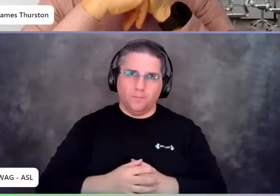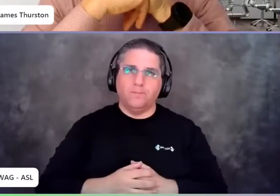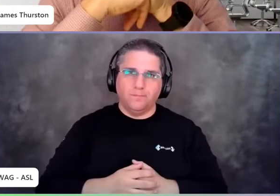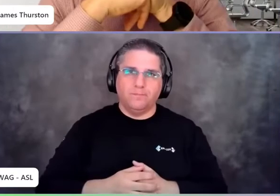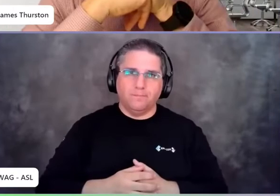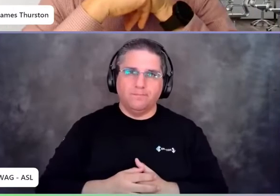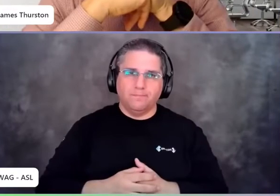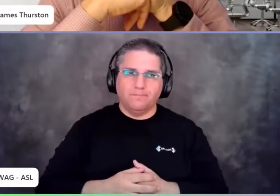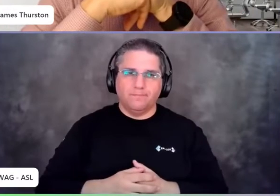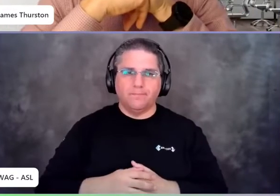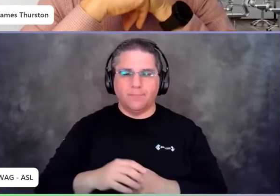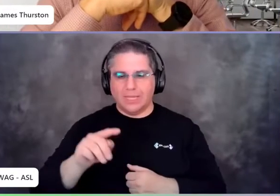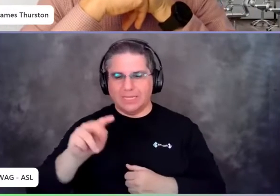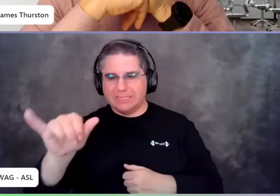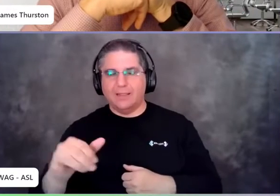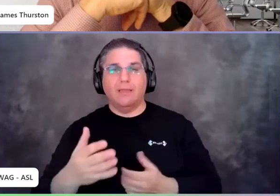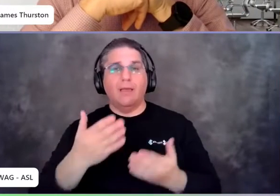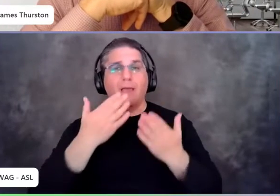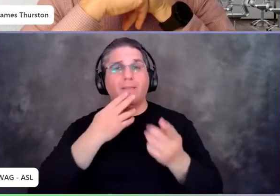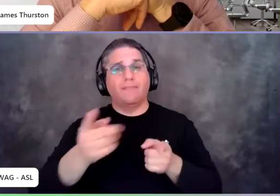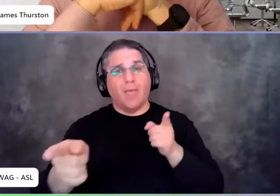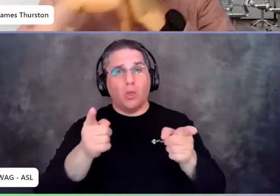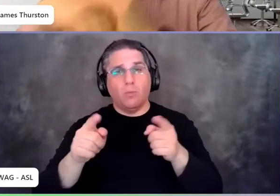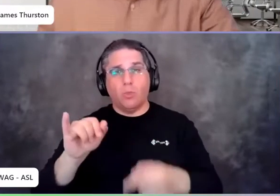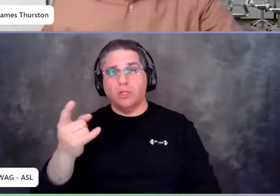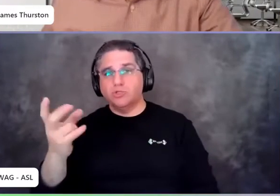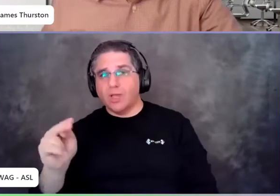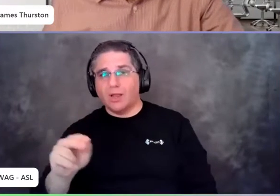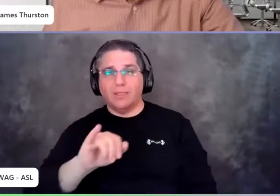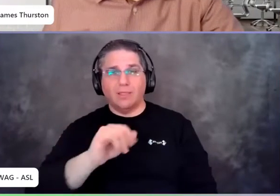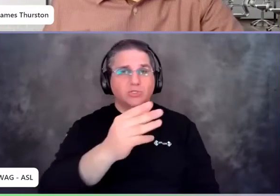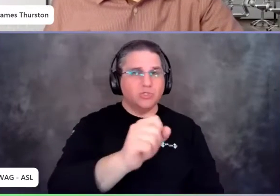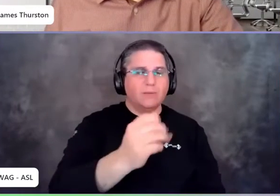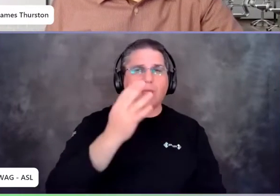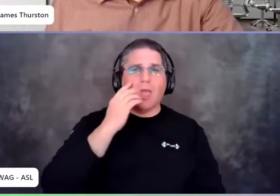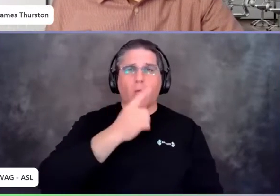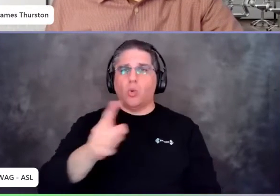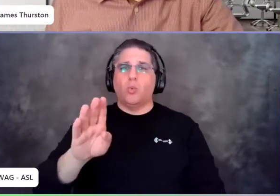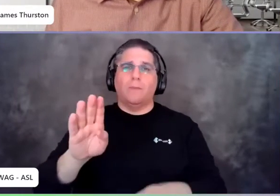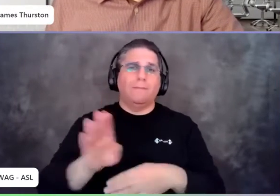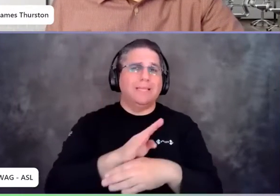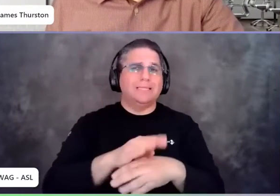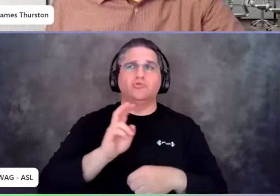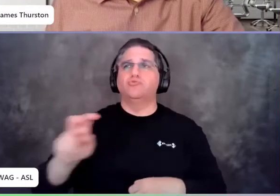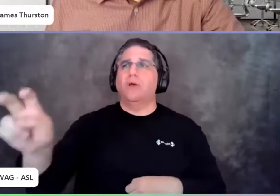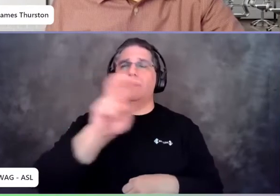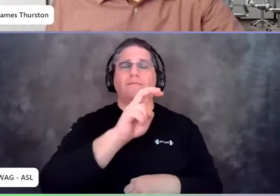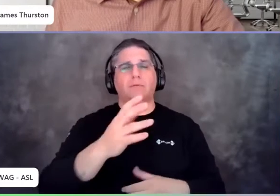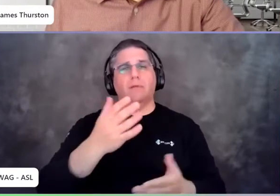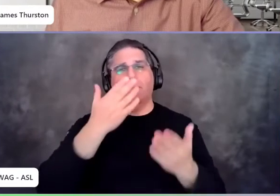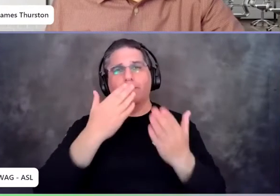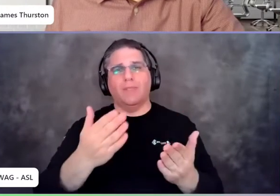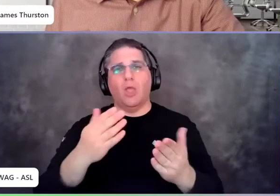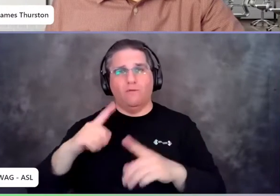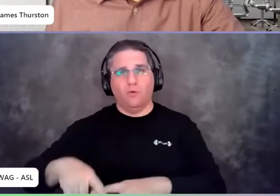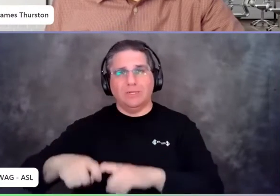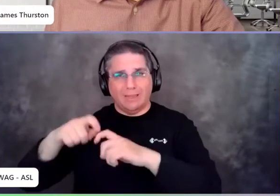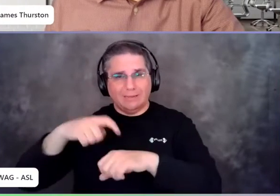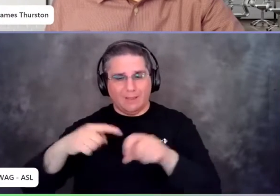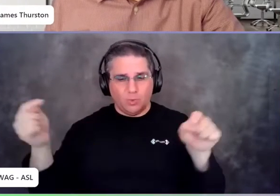congratulate any organization that wants to step up to a department within an organization that wants to step up and use one of these tools. [TILLY] Thank you Jonathan and